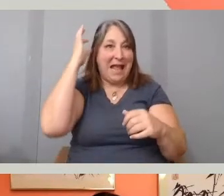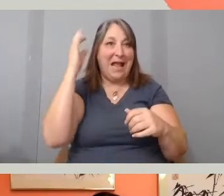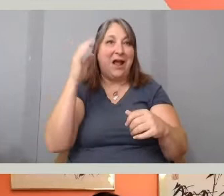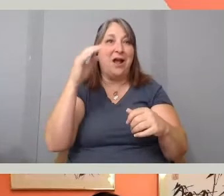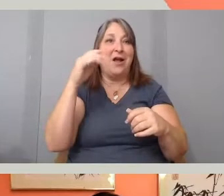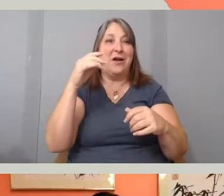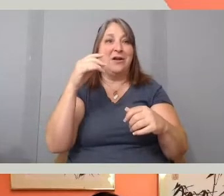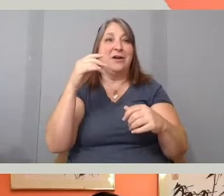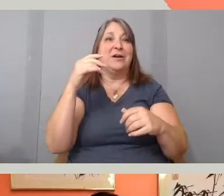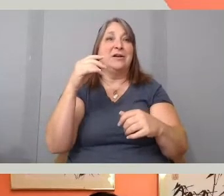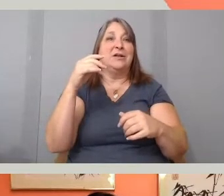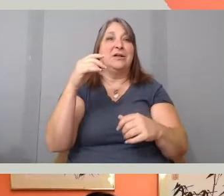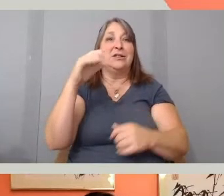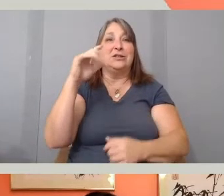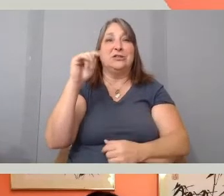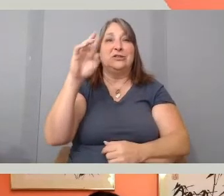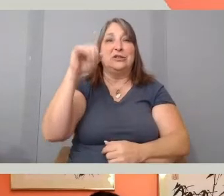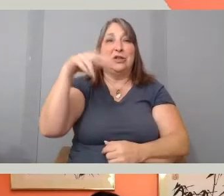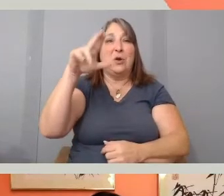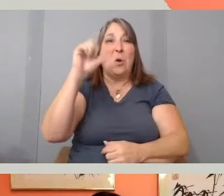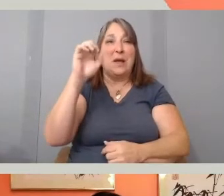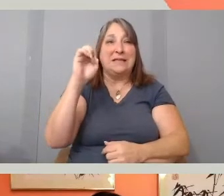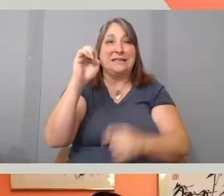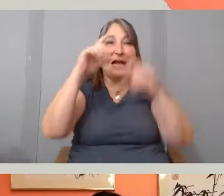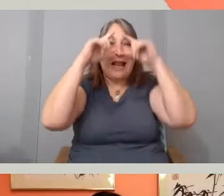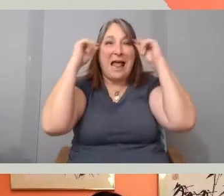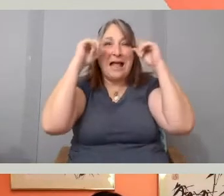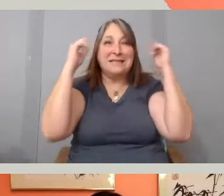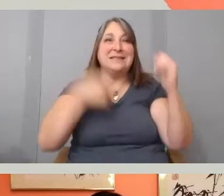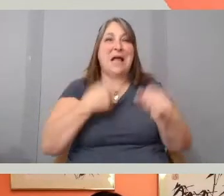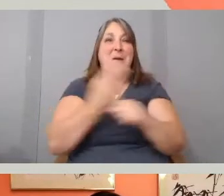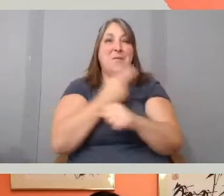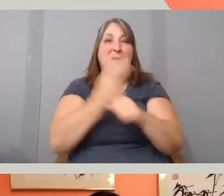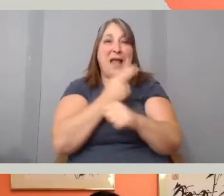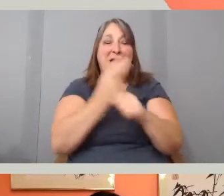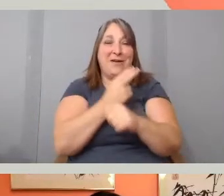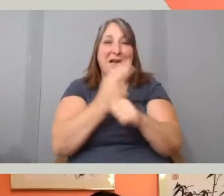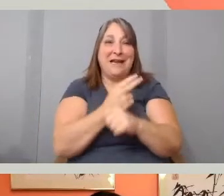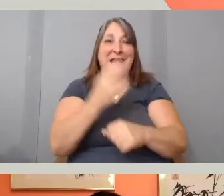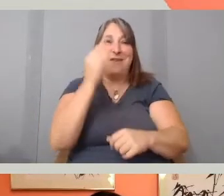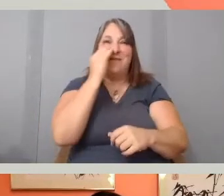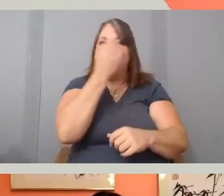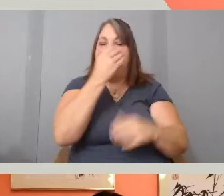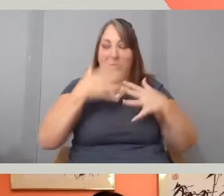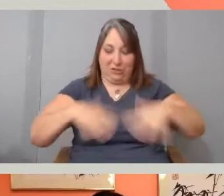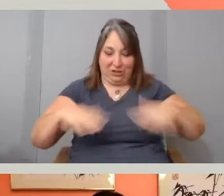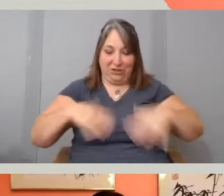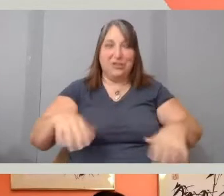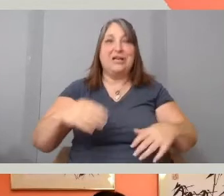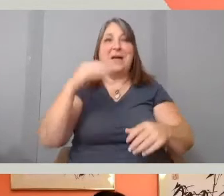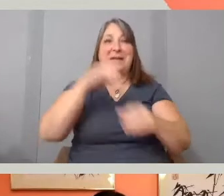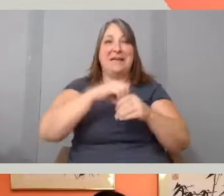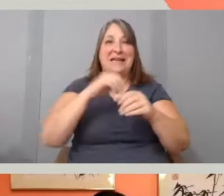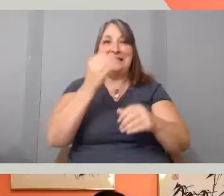I am wearing a floral shirt, and I speaking also from a dining room in front of a coral colored wall